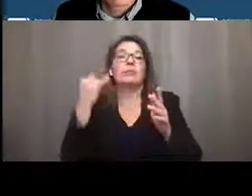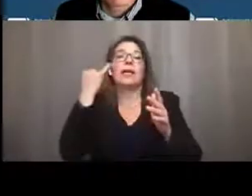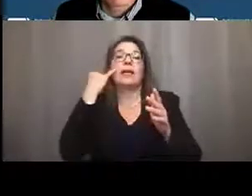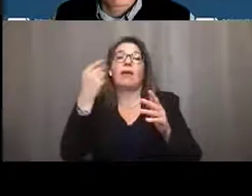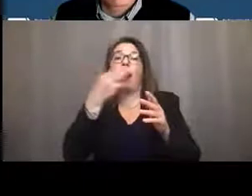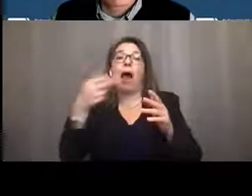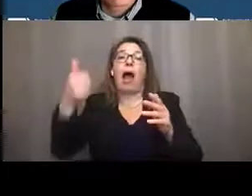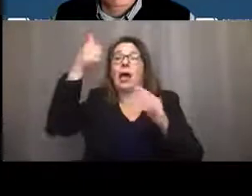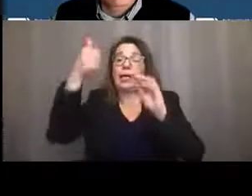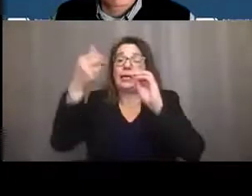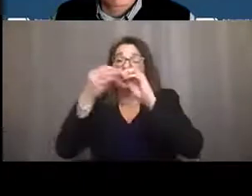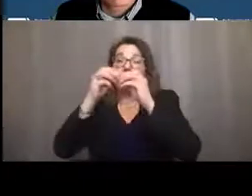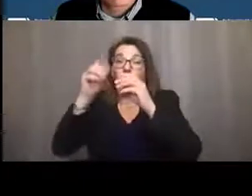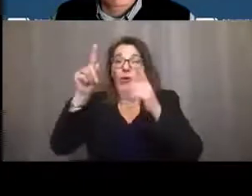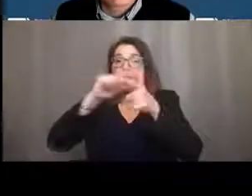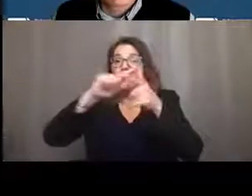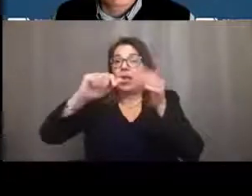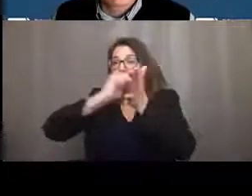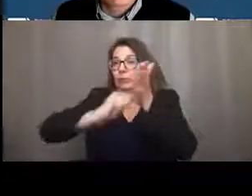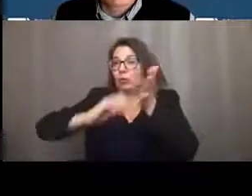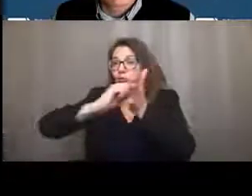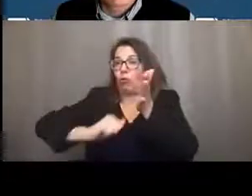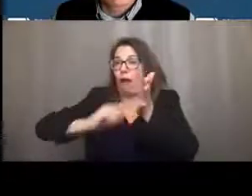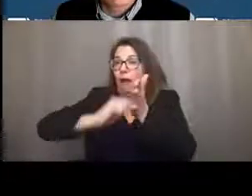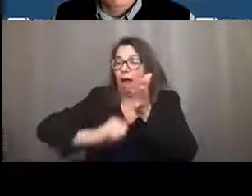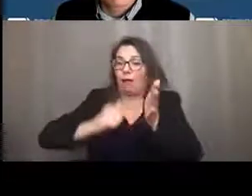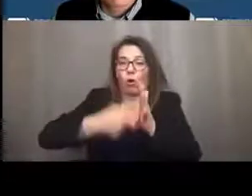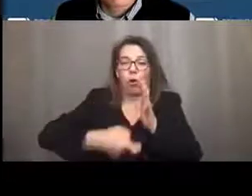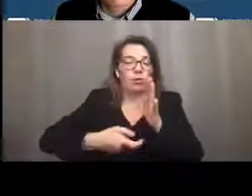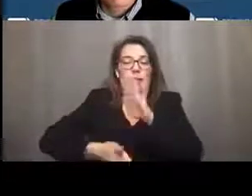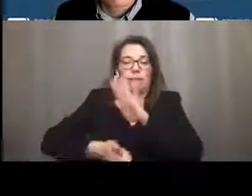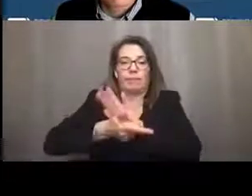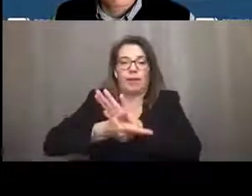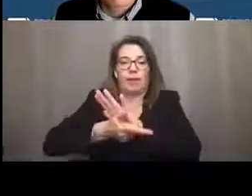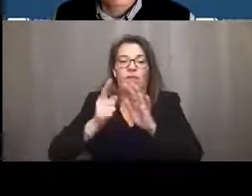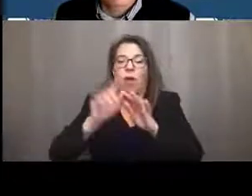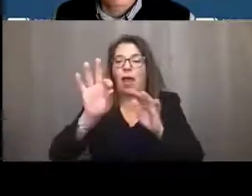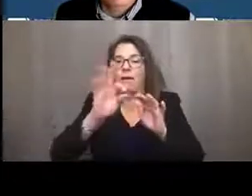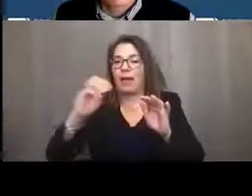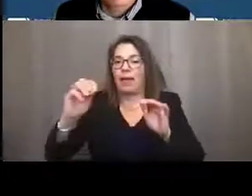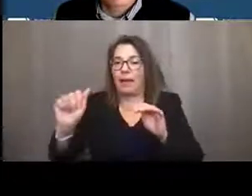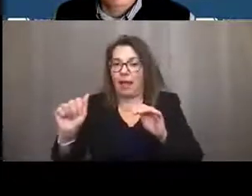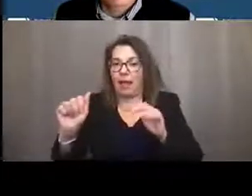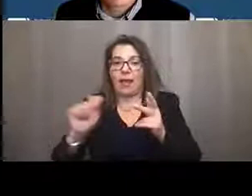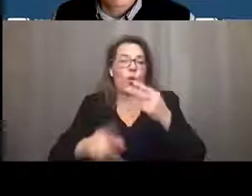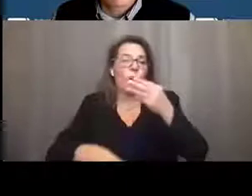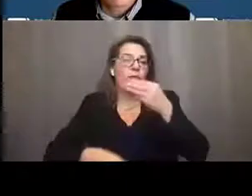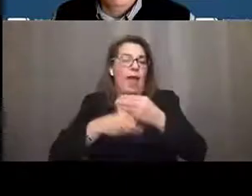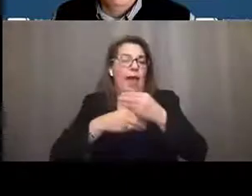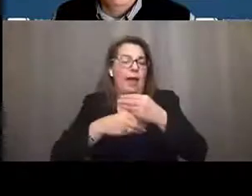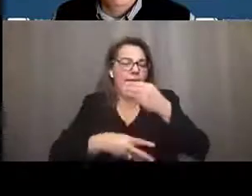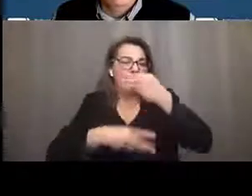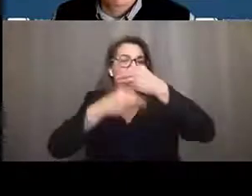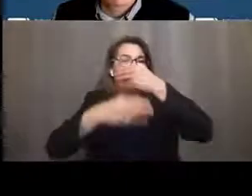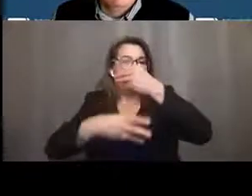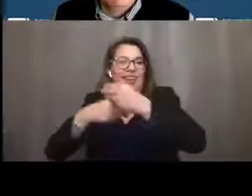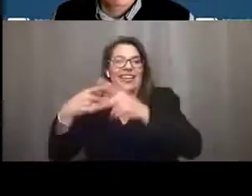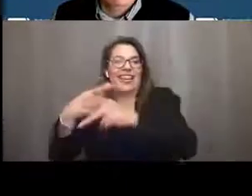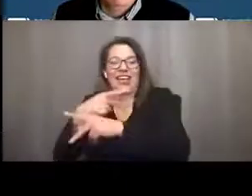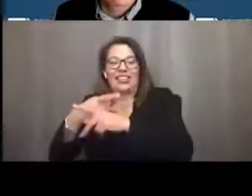and subtracting out the costs that are not allowable for F&A or the additive method where you're calculating it the other way.